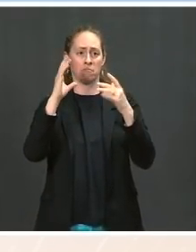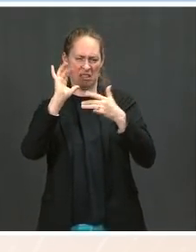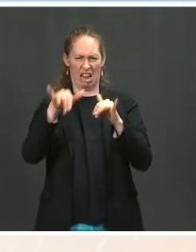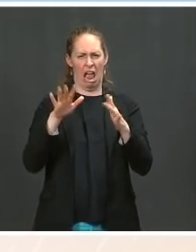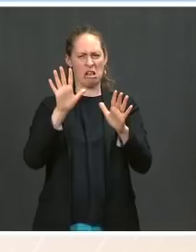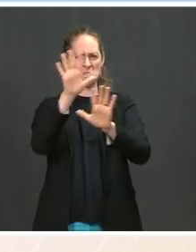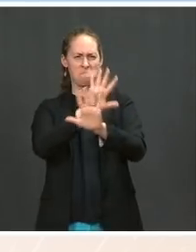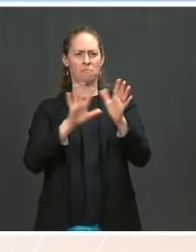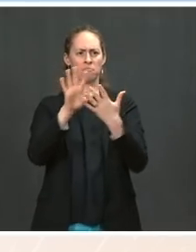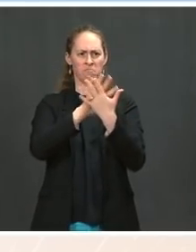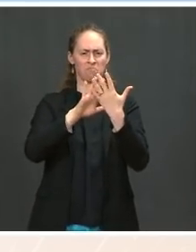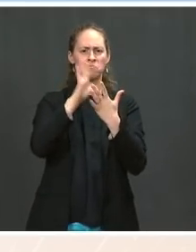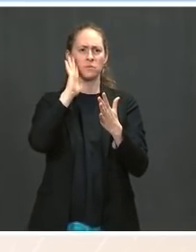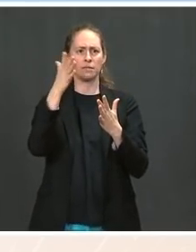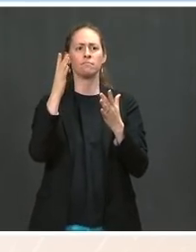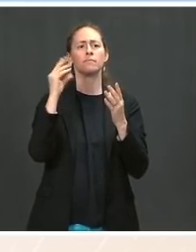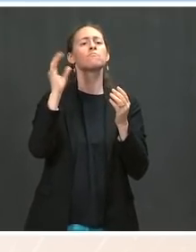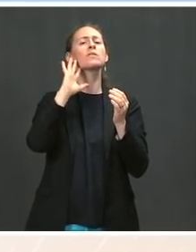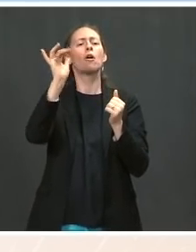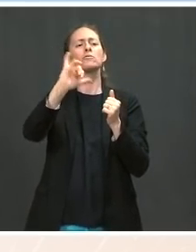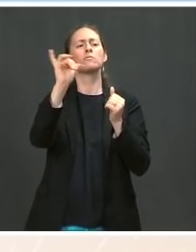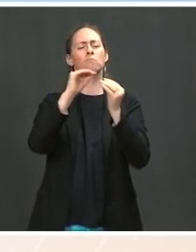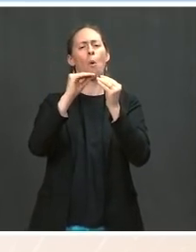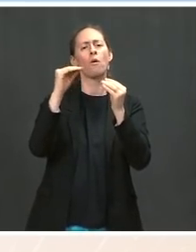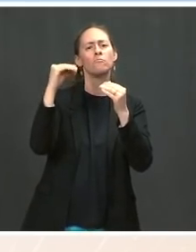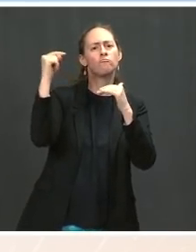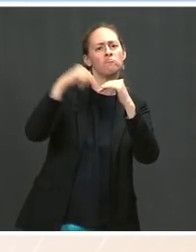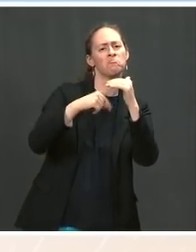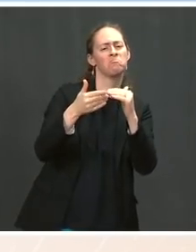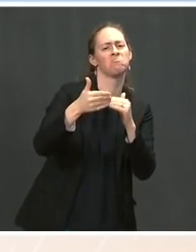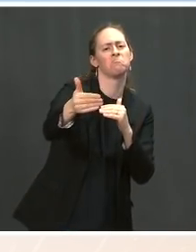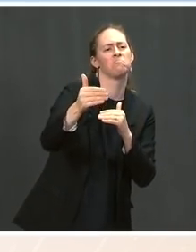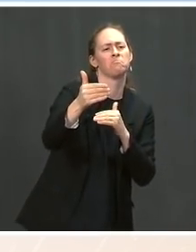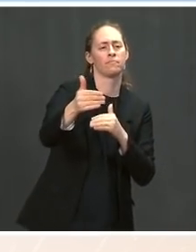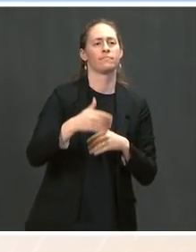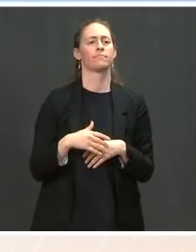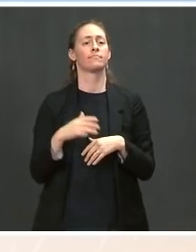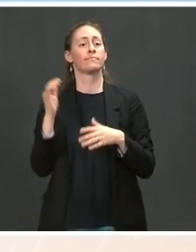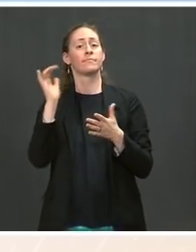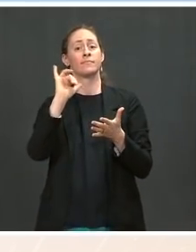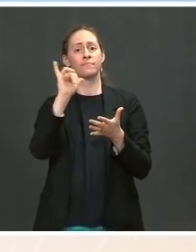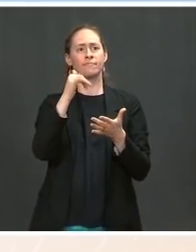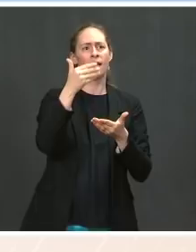we'll have more of a preview. In terms of invitations, that certainly would be handled